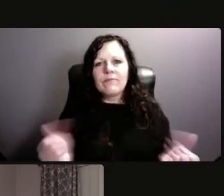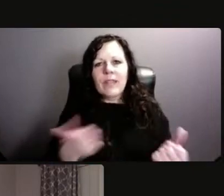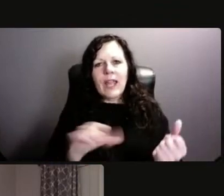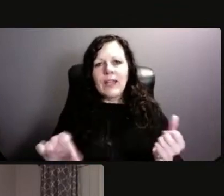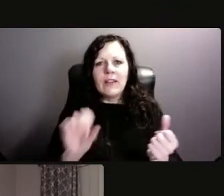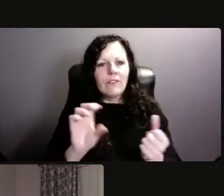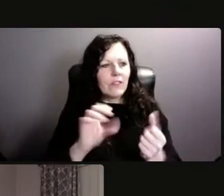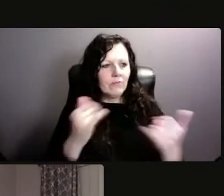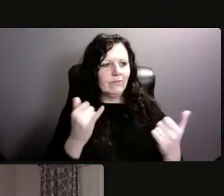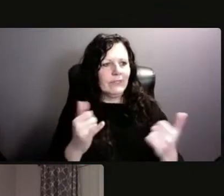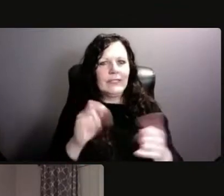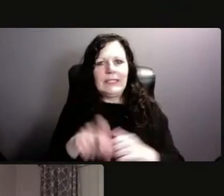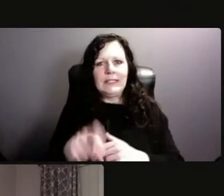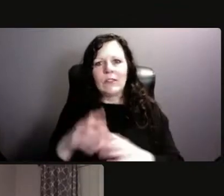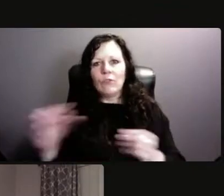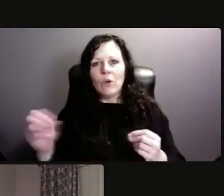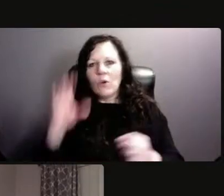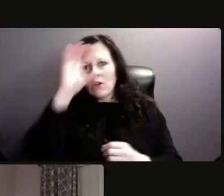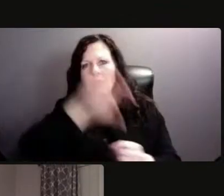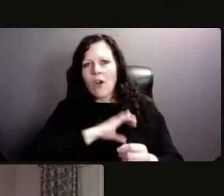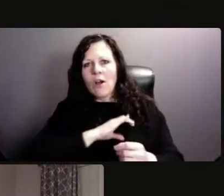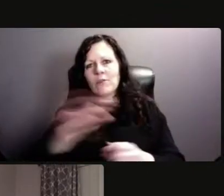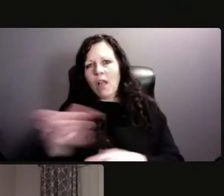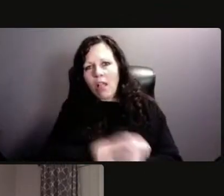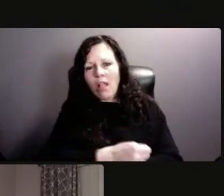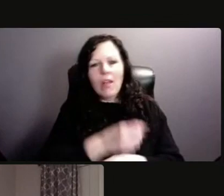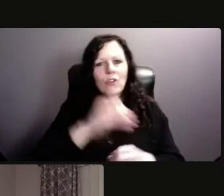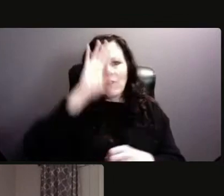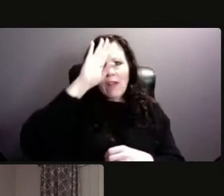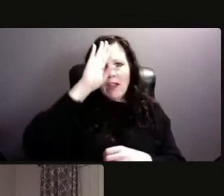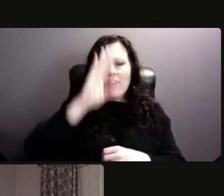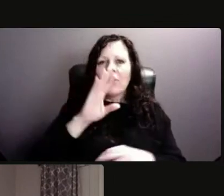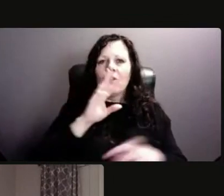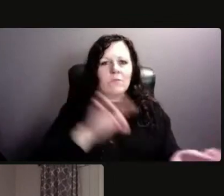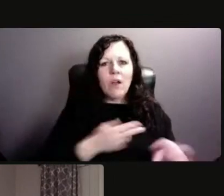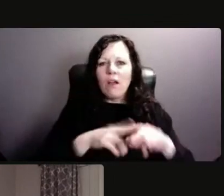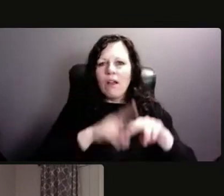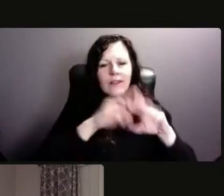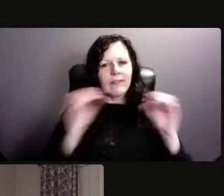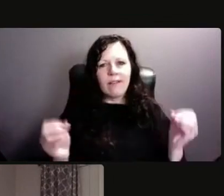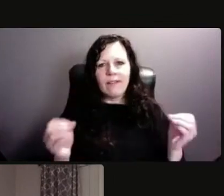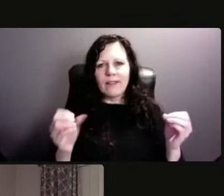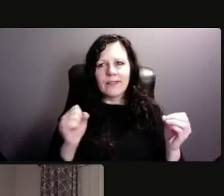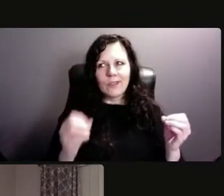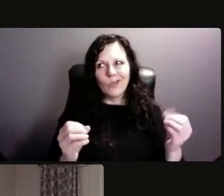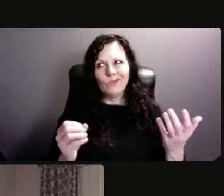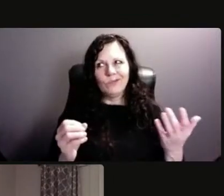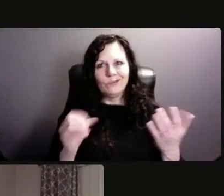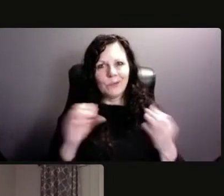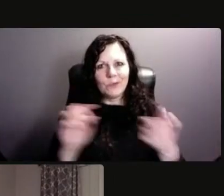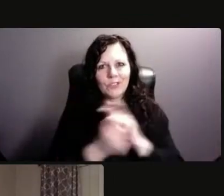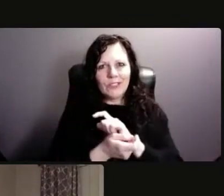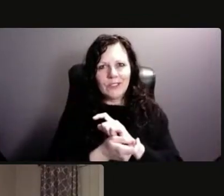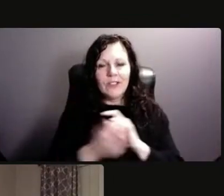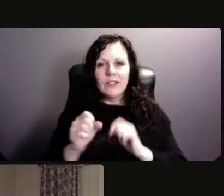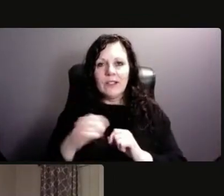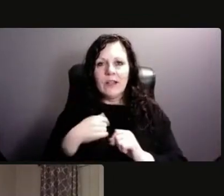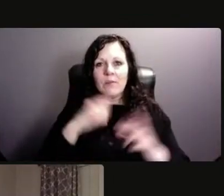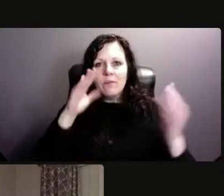THE SAME STAFFING SITUATION, RIGHT? IT DOESN'T ADDRESS ANY OF THE DEFERRED NEEDS. IT DOESN'T ADD ANY COPS ON